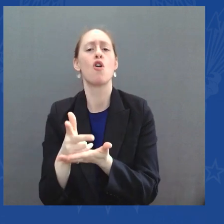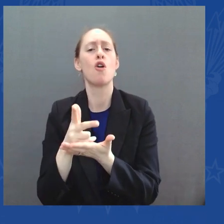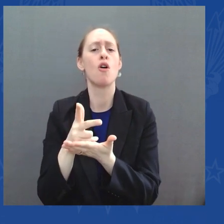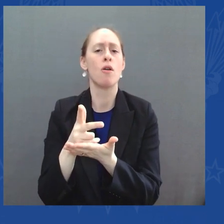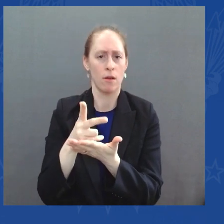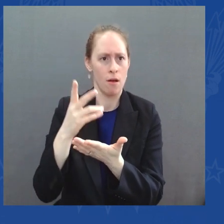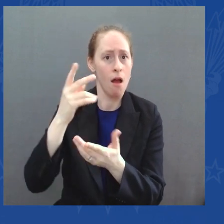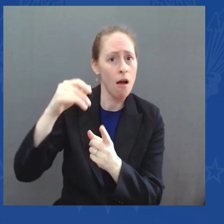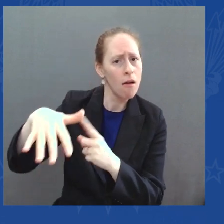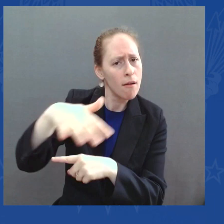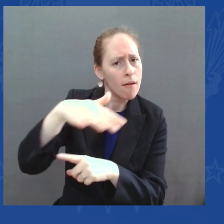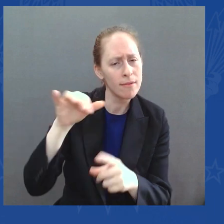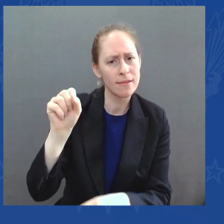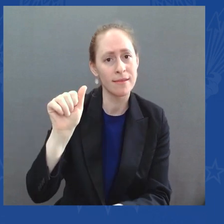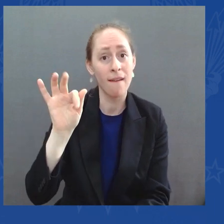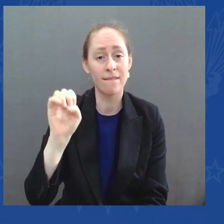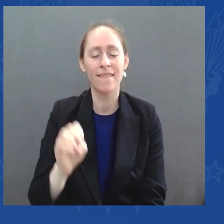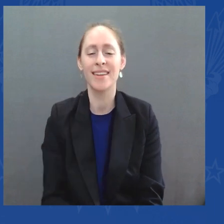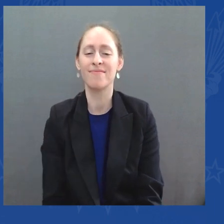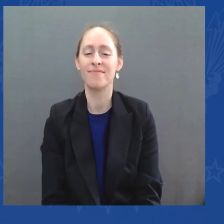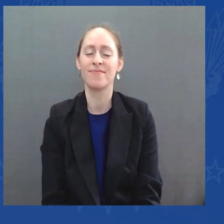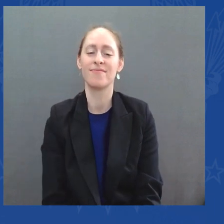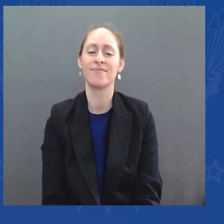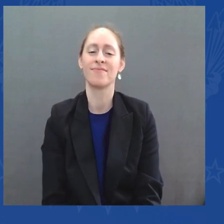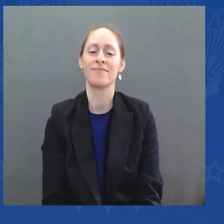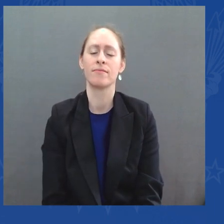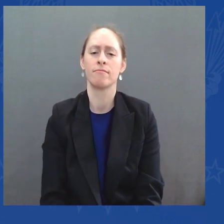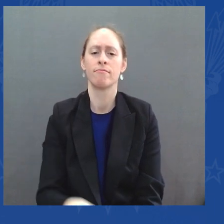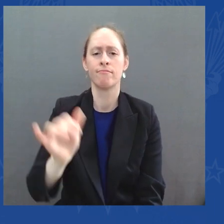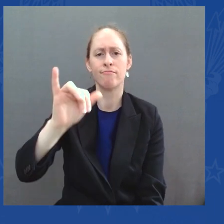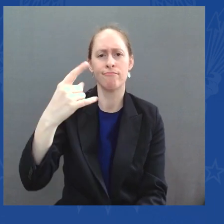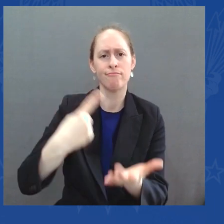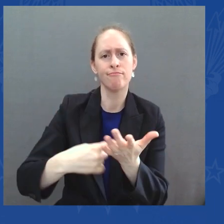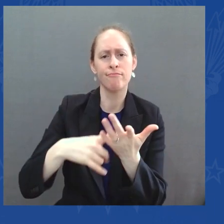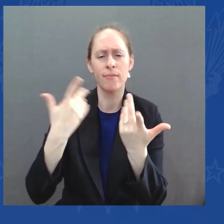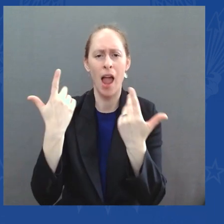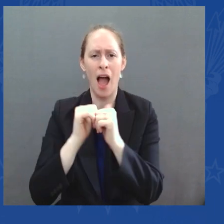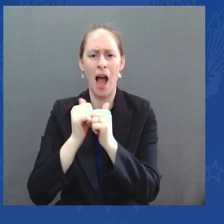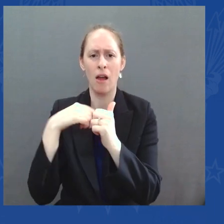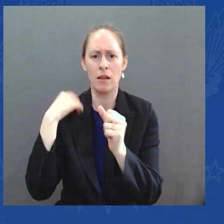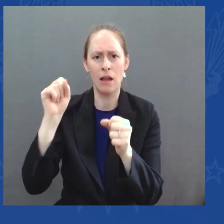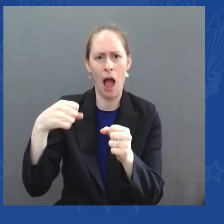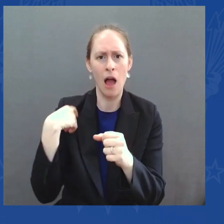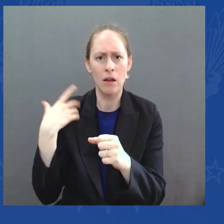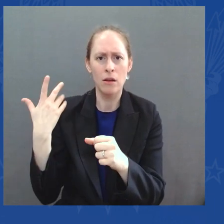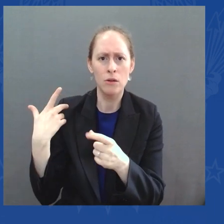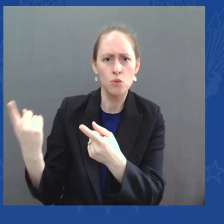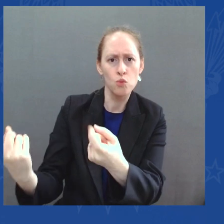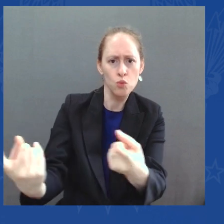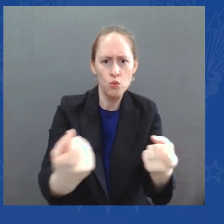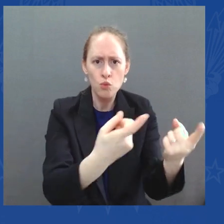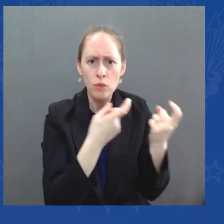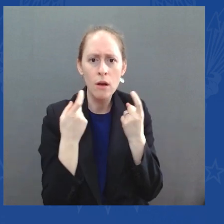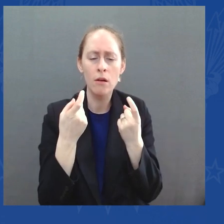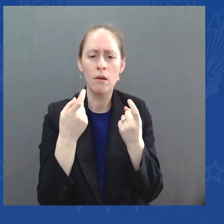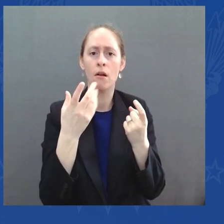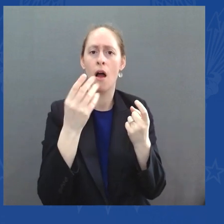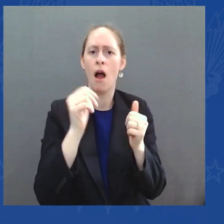retain them to help keep down shipping delays, rein in the price of goods at a time when we're fighting inflation with everything we've got.